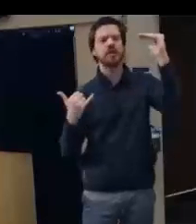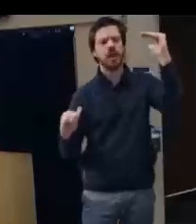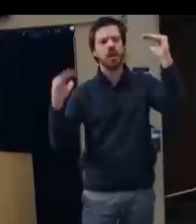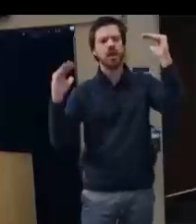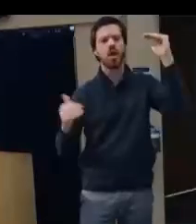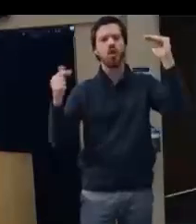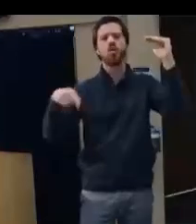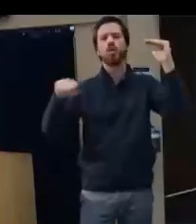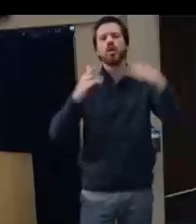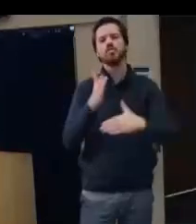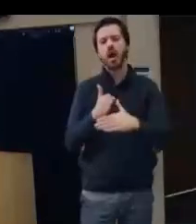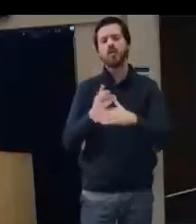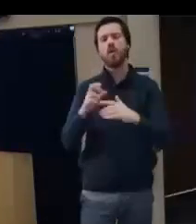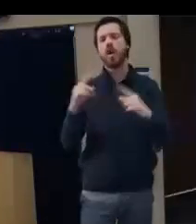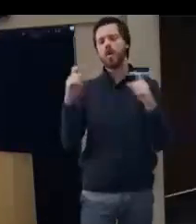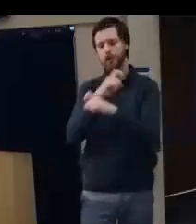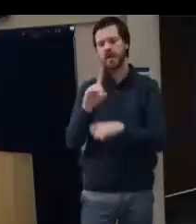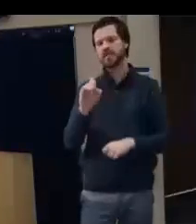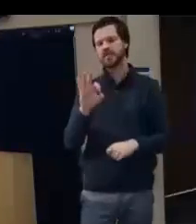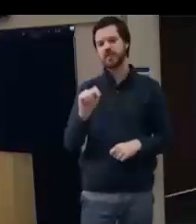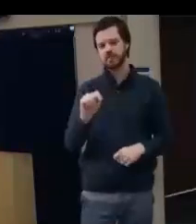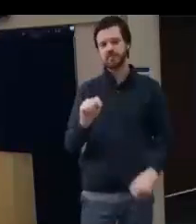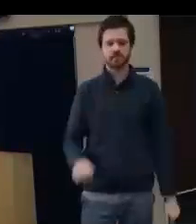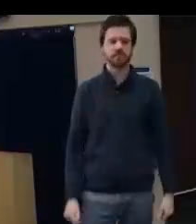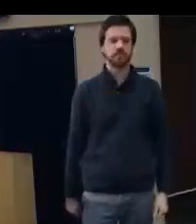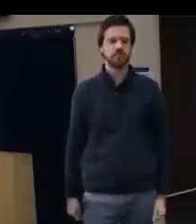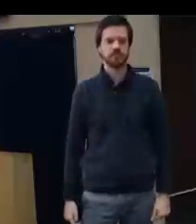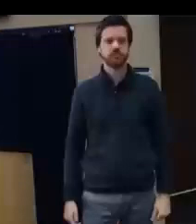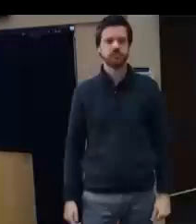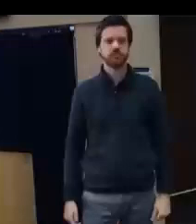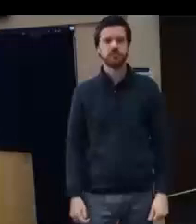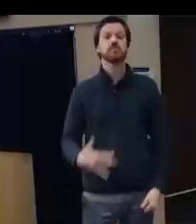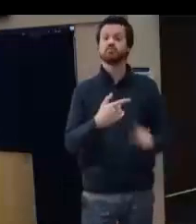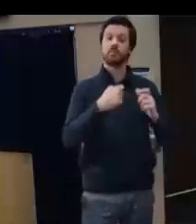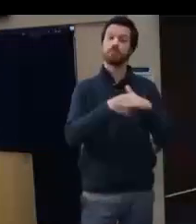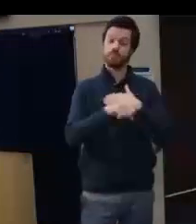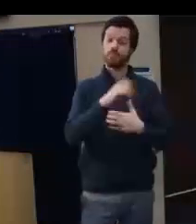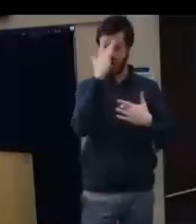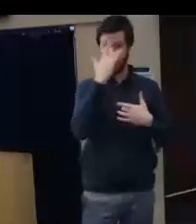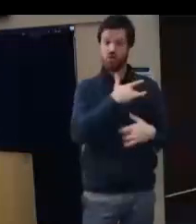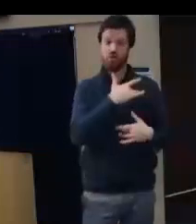moderate or complex defects uh congenital heart disease patients have a significantly elevated